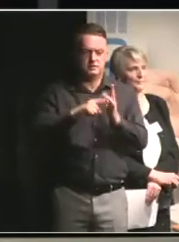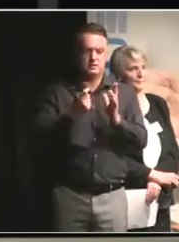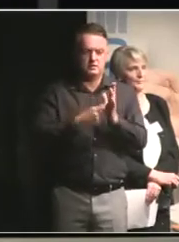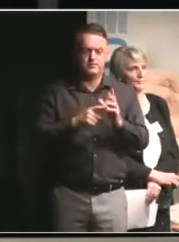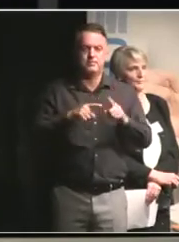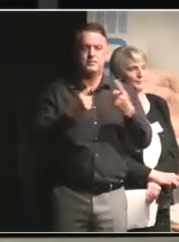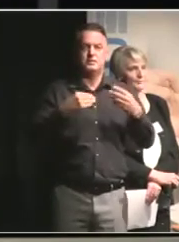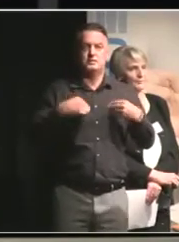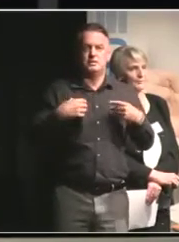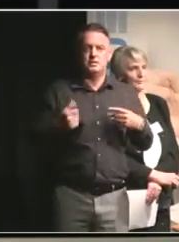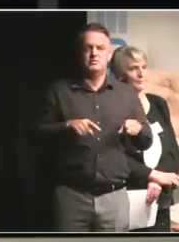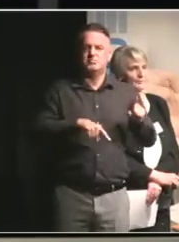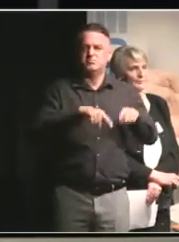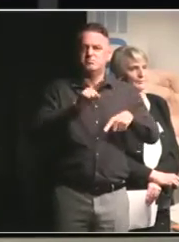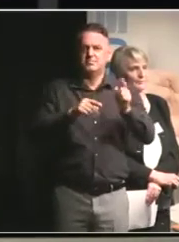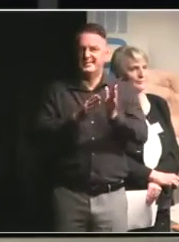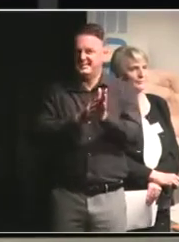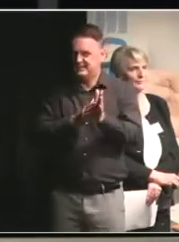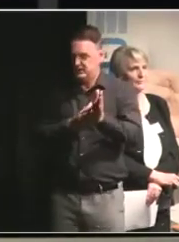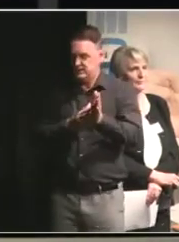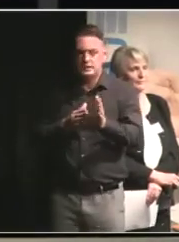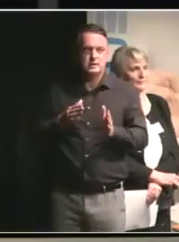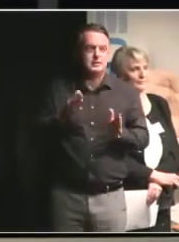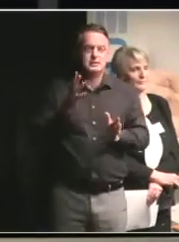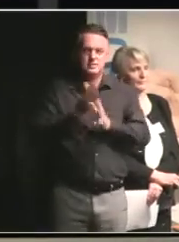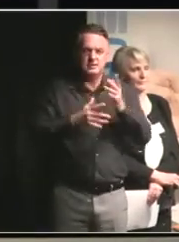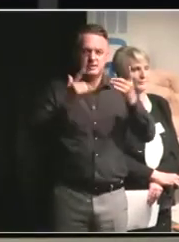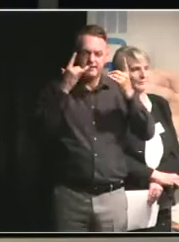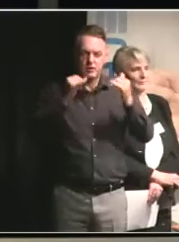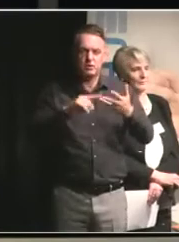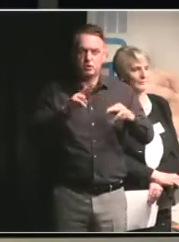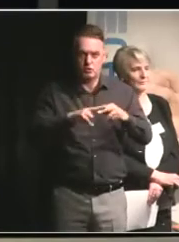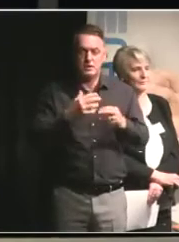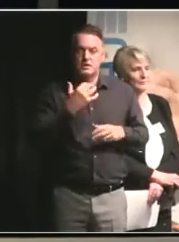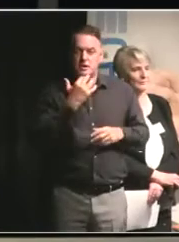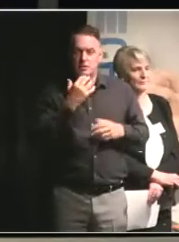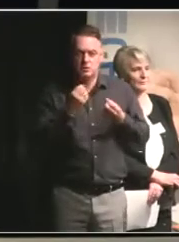have different deficiencies and it's essentially an evaluation of how much waste is generated per